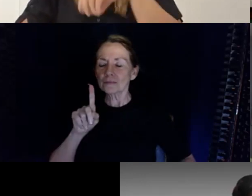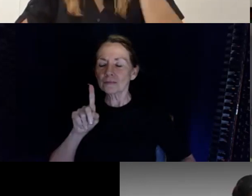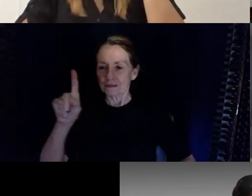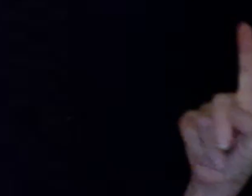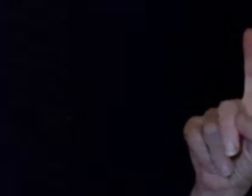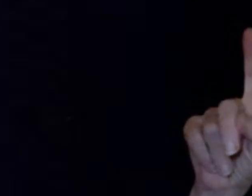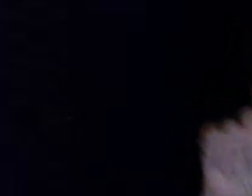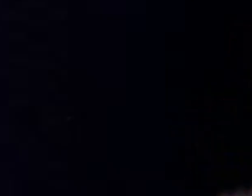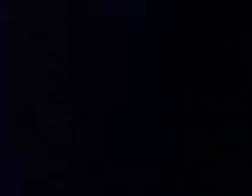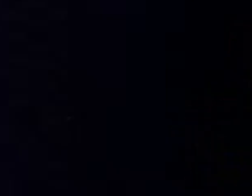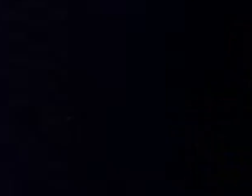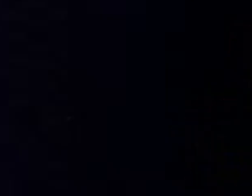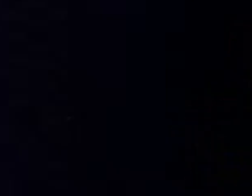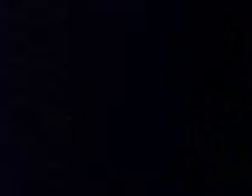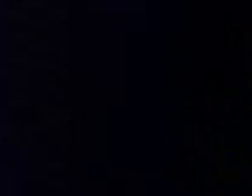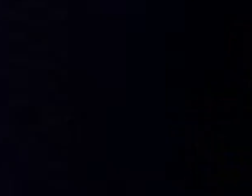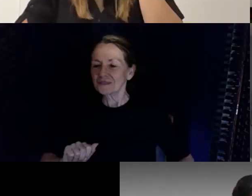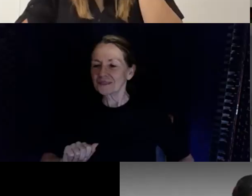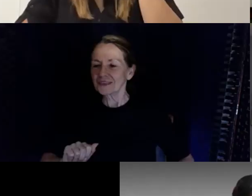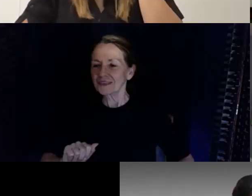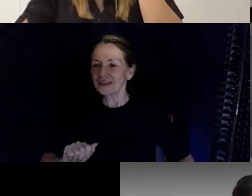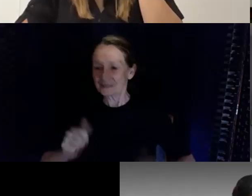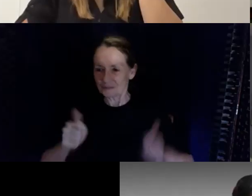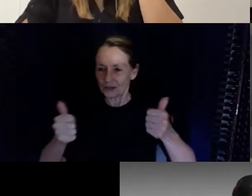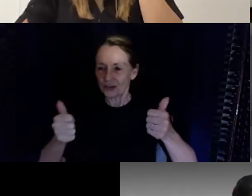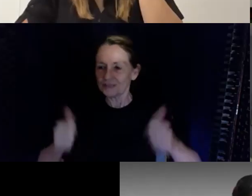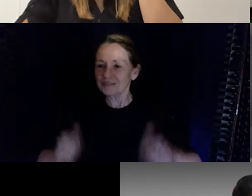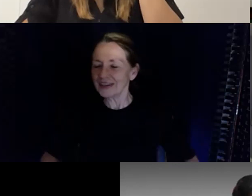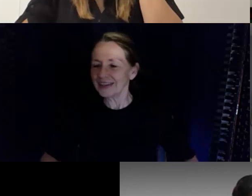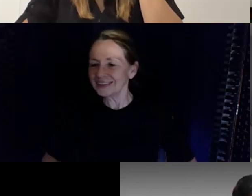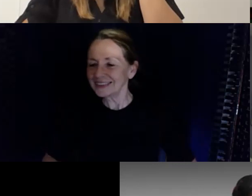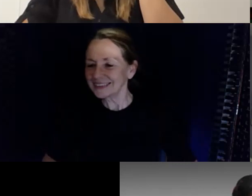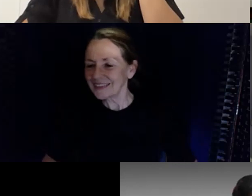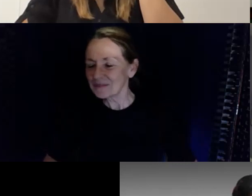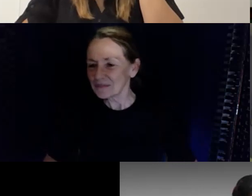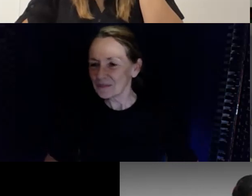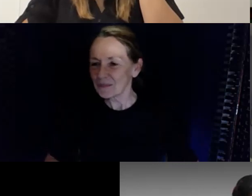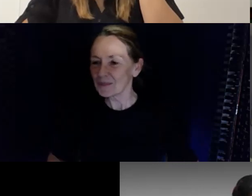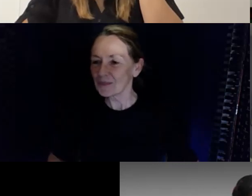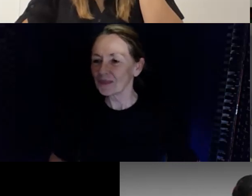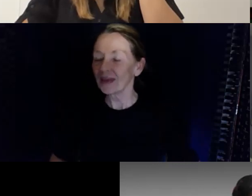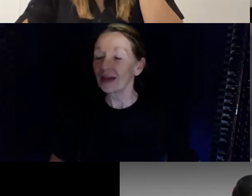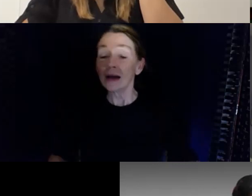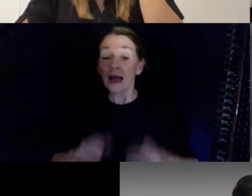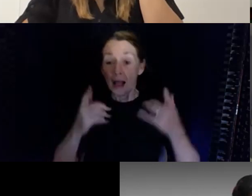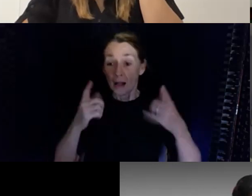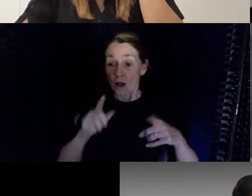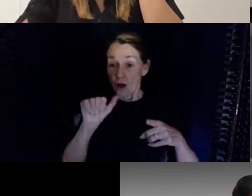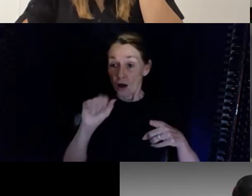OKAY.